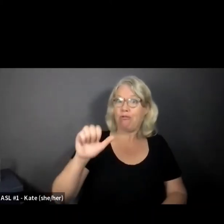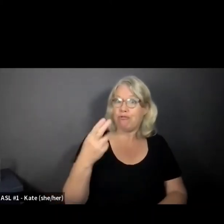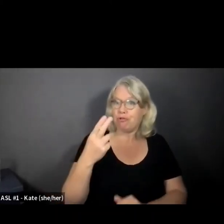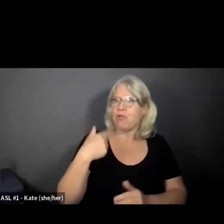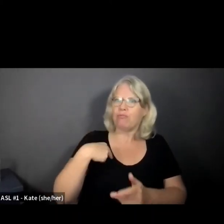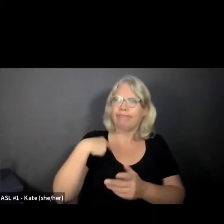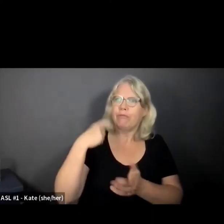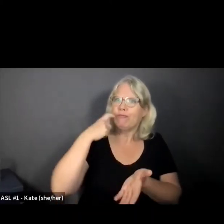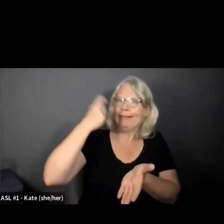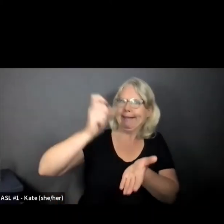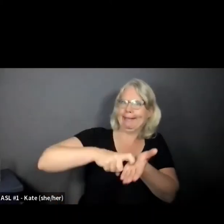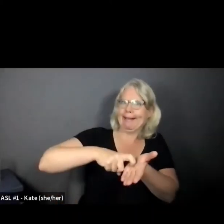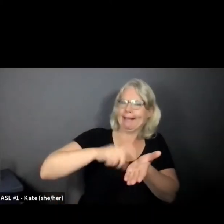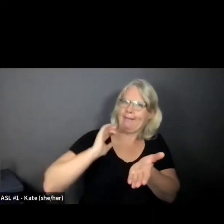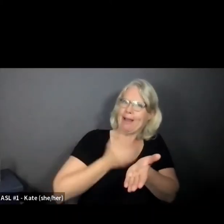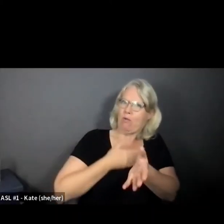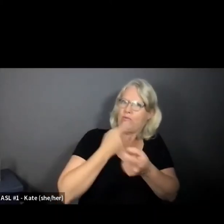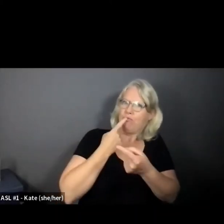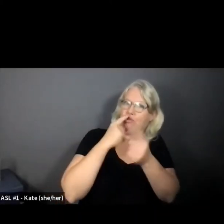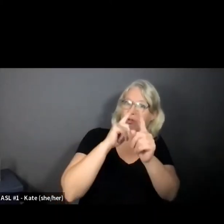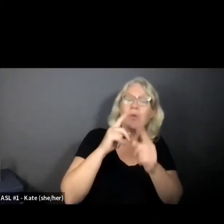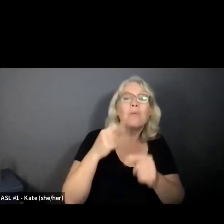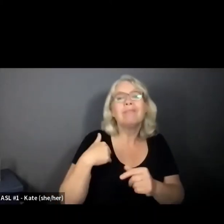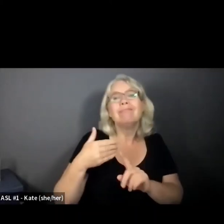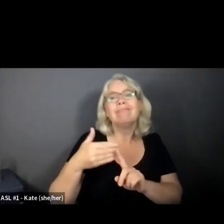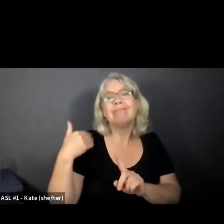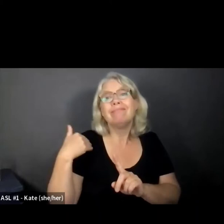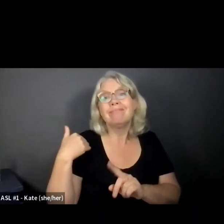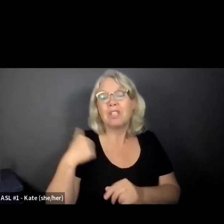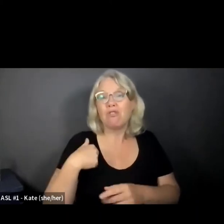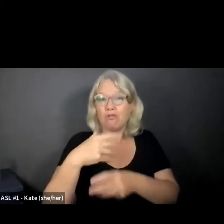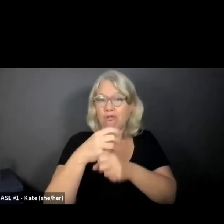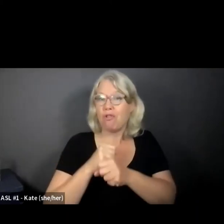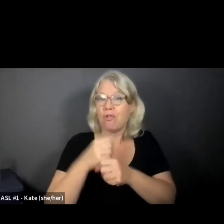FOLLOWING OUR RECEIPT OF THE PAT WORTH AWARD, AN HONOUR AWARDED TO US BY PEOPLE FIRST OF